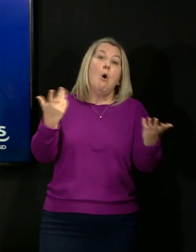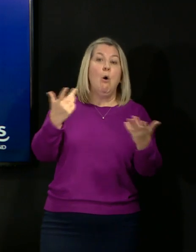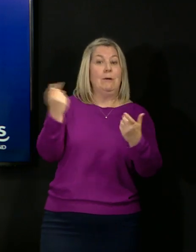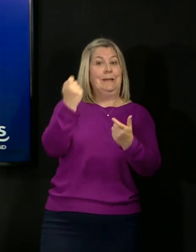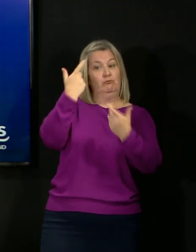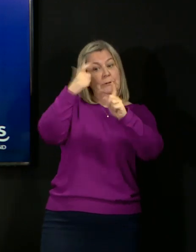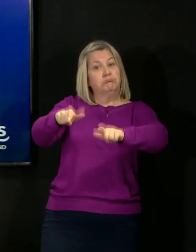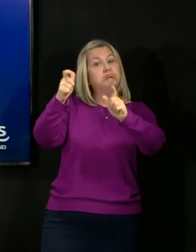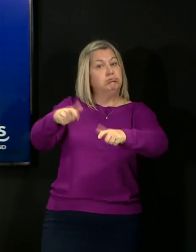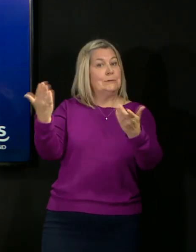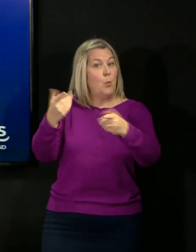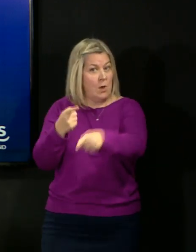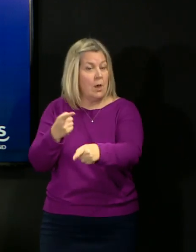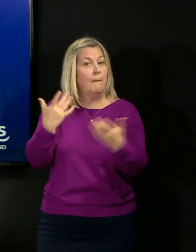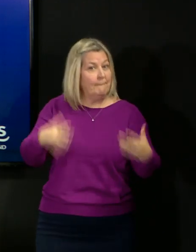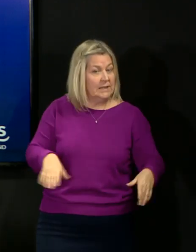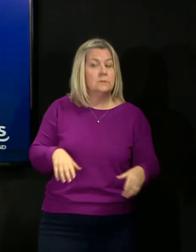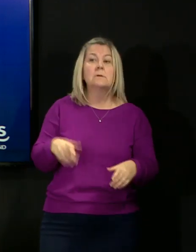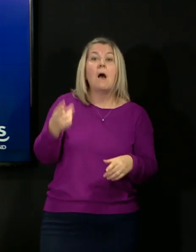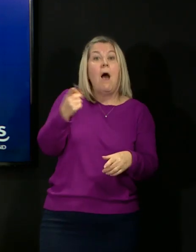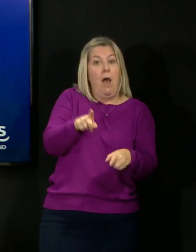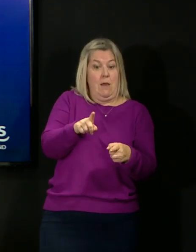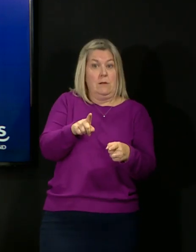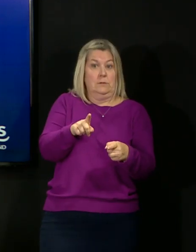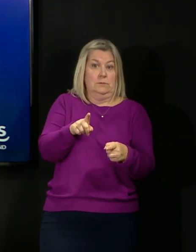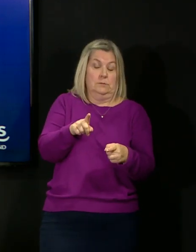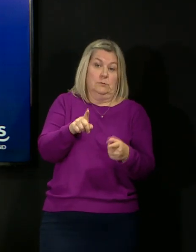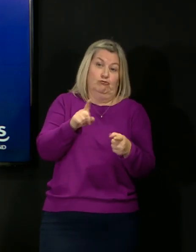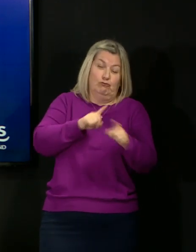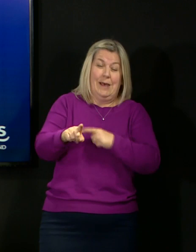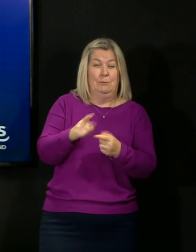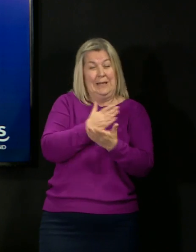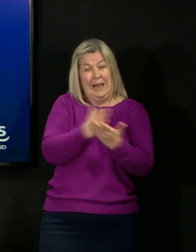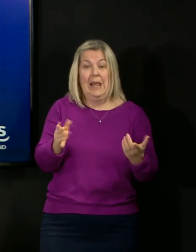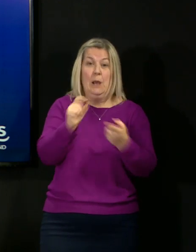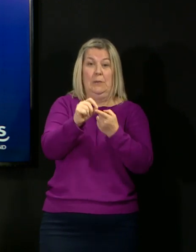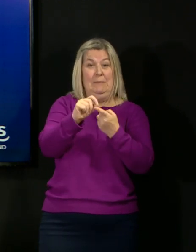we've made the guidance on PPE as clear as possible, working with National